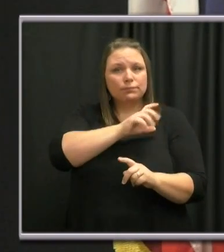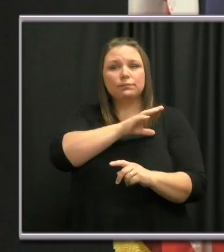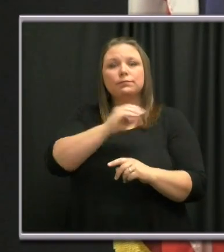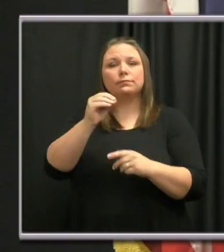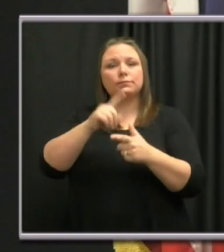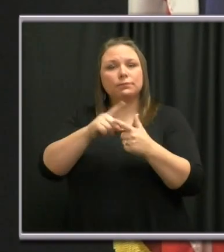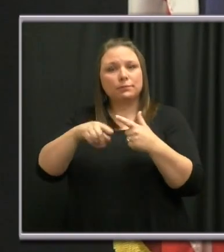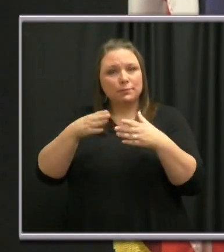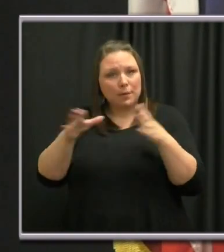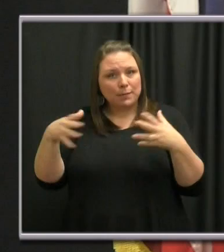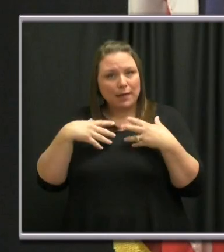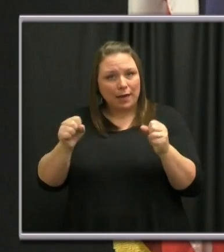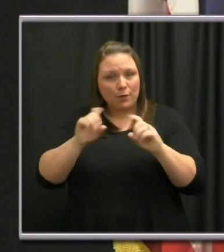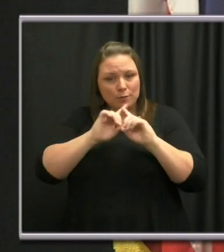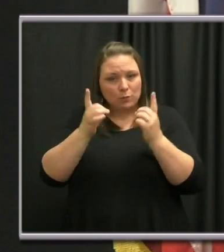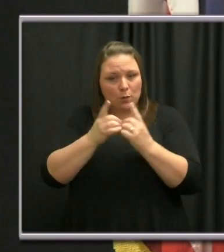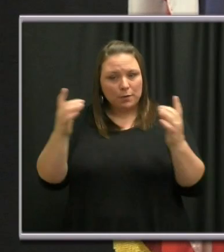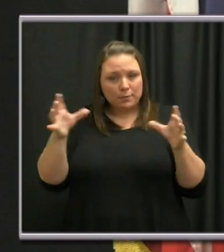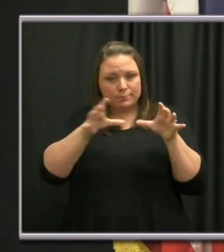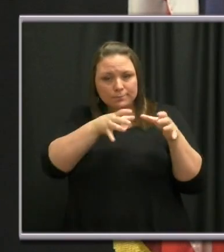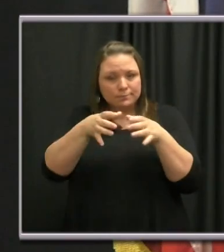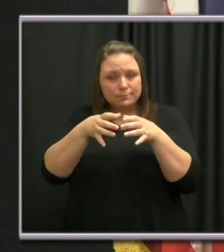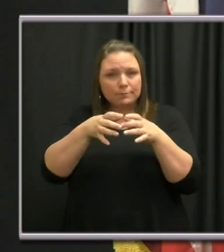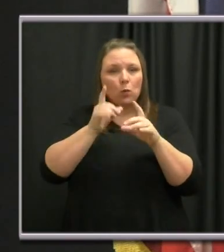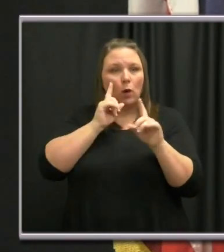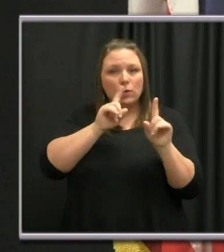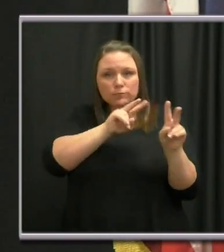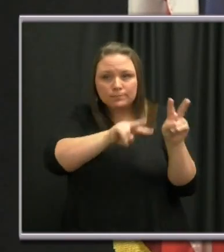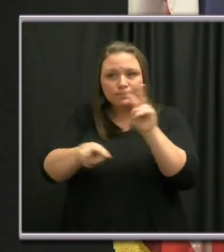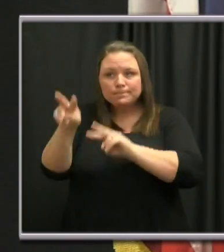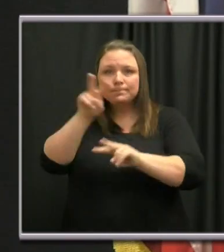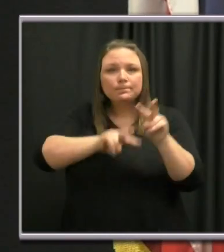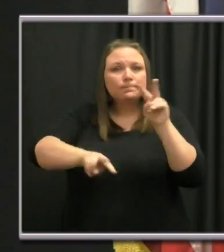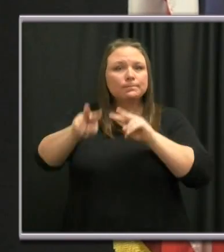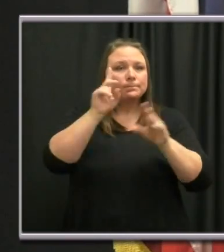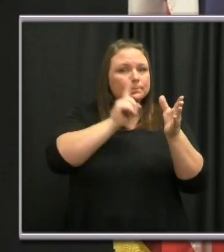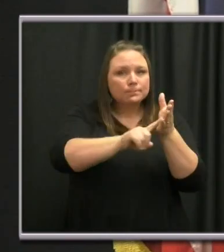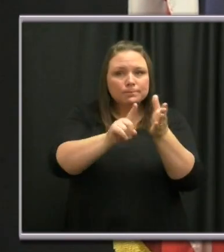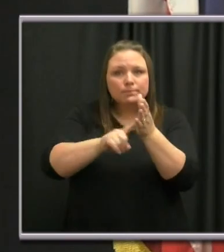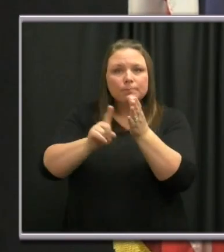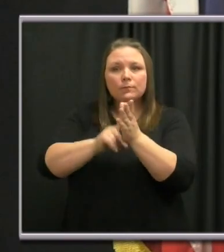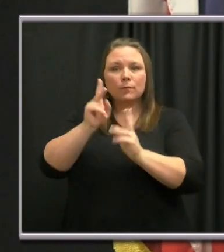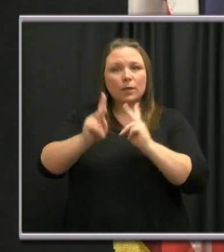PERSONNEL FROM THE METRO PUBLIC HEALTH DEPARTMENT AND THE METRO NASHVILLE POLICE DEPARTMENT